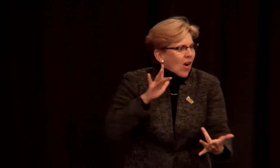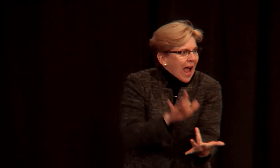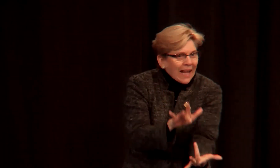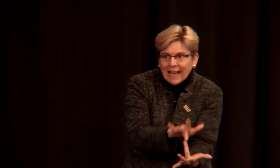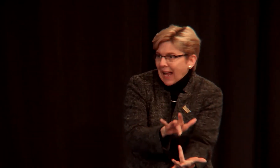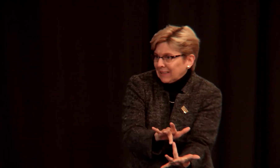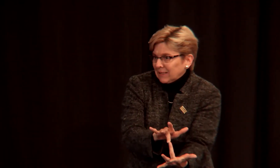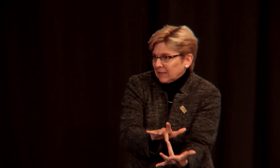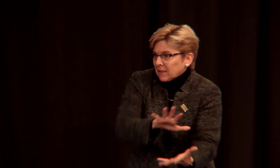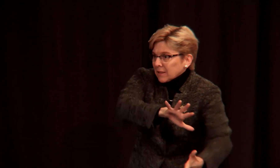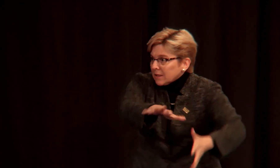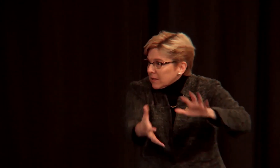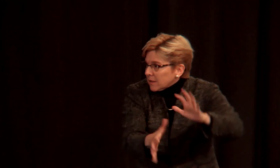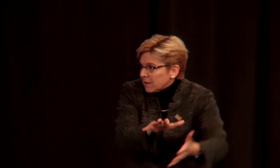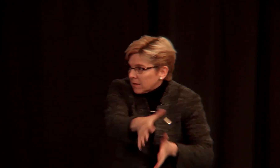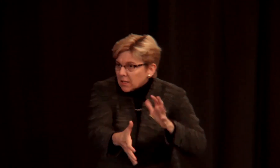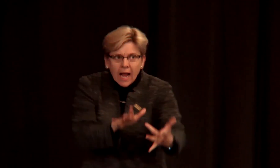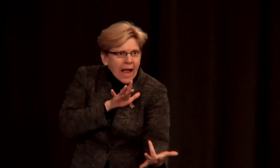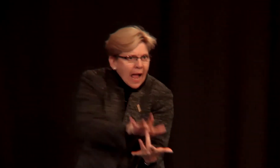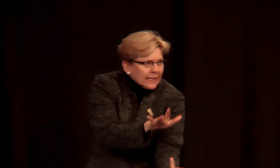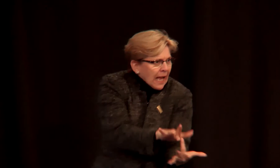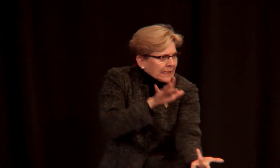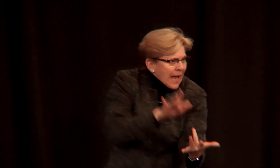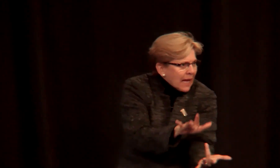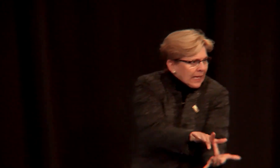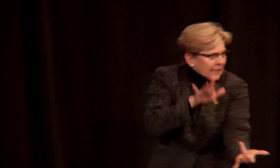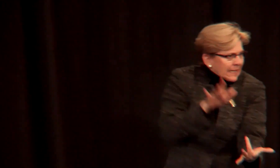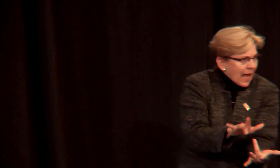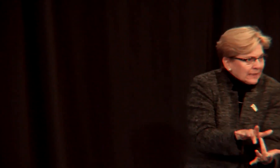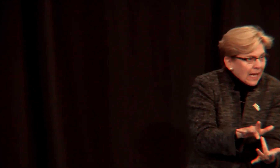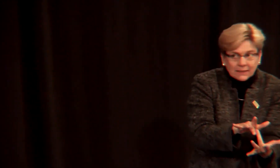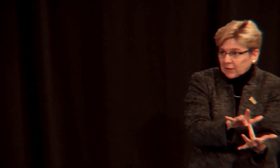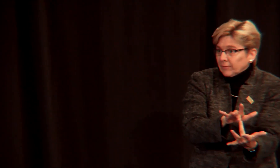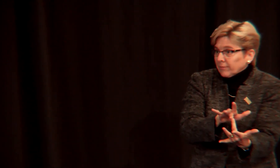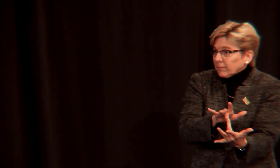its physical contact with the baby that promotes development